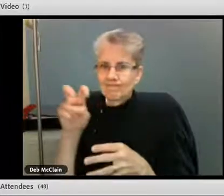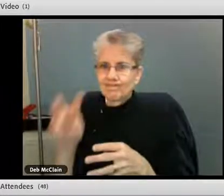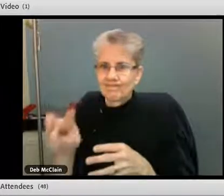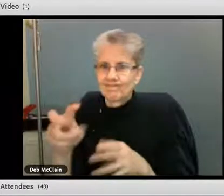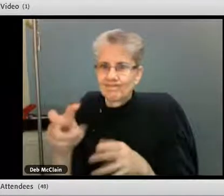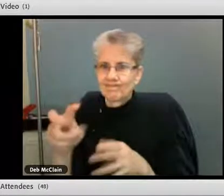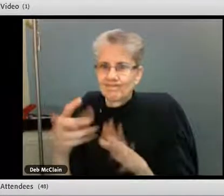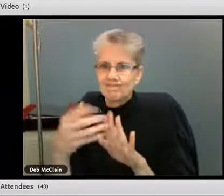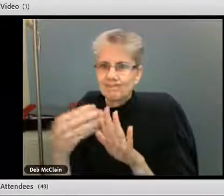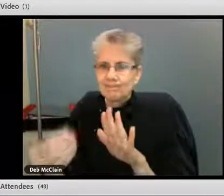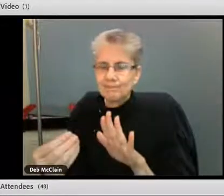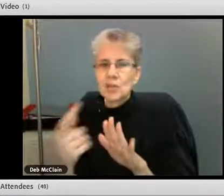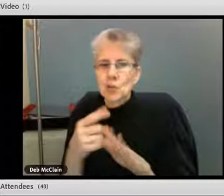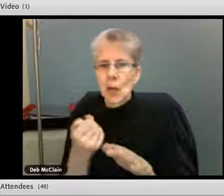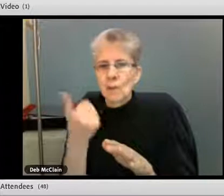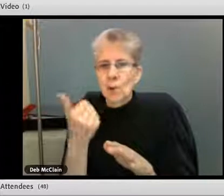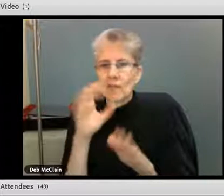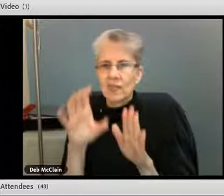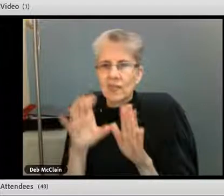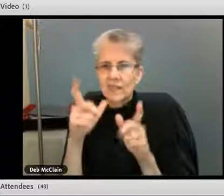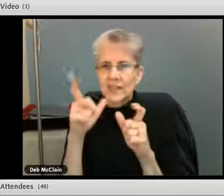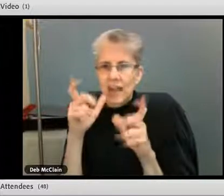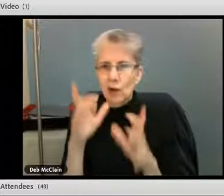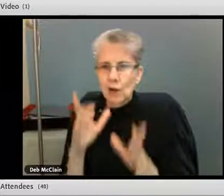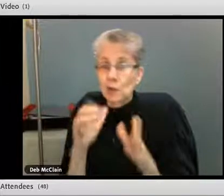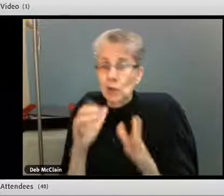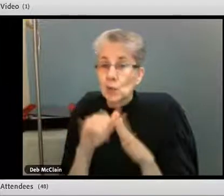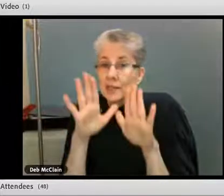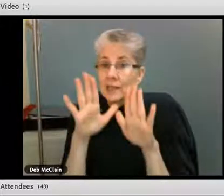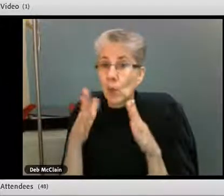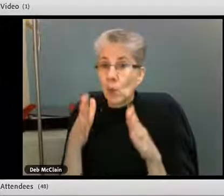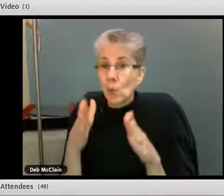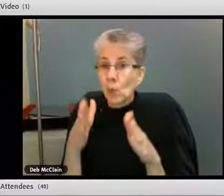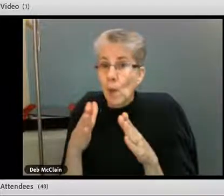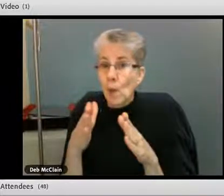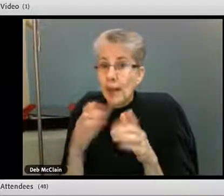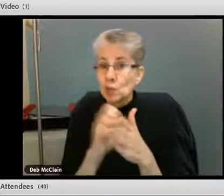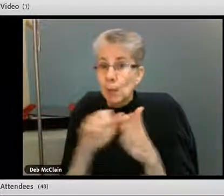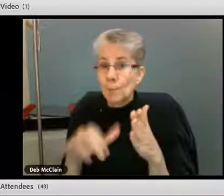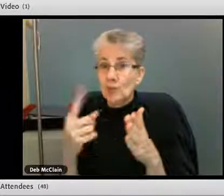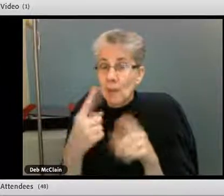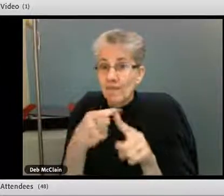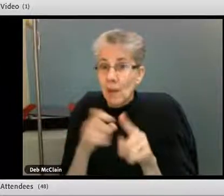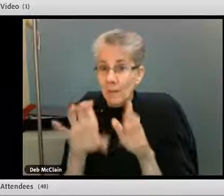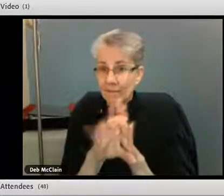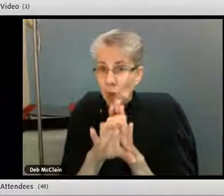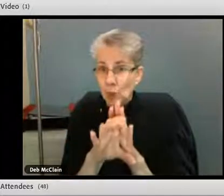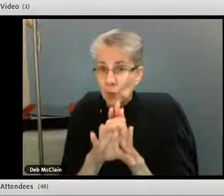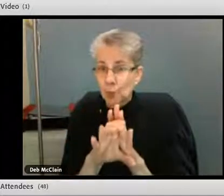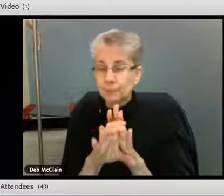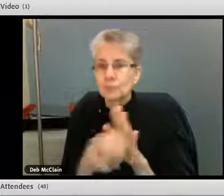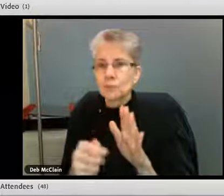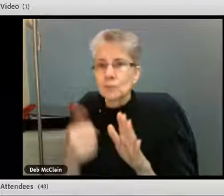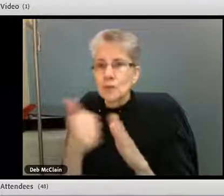It's a really great way to remove somebody from a photo, remove something in the background that you don't want.